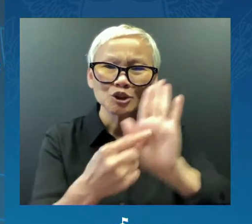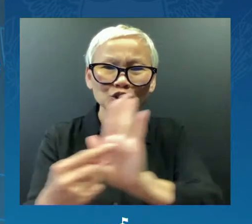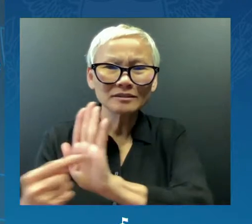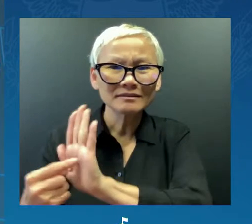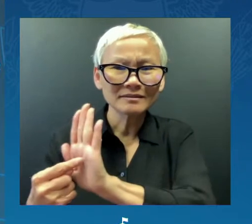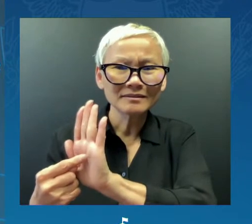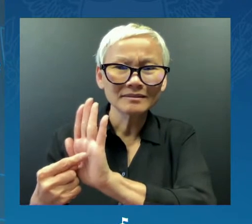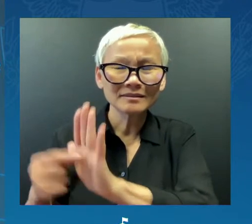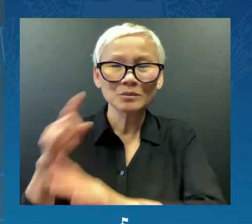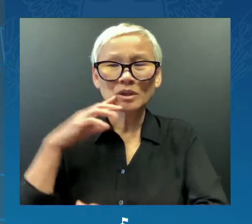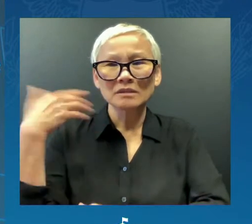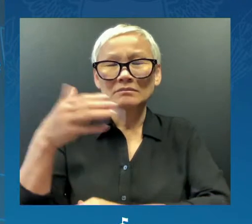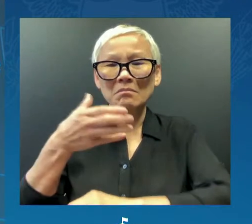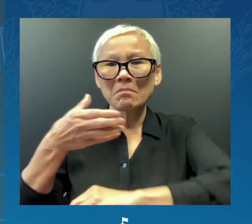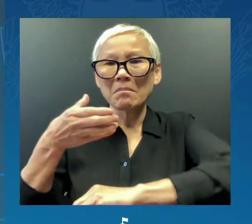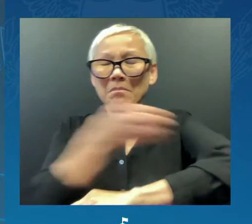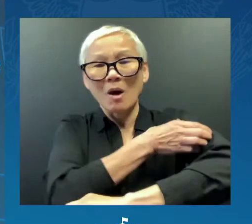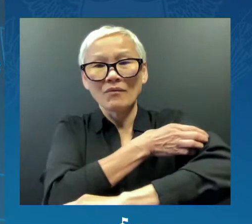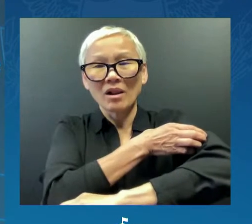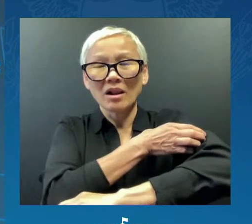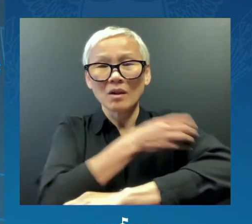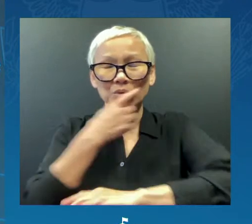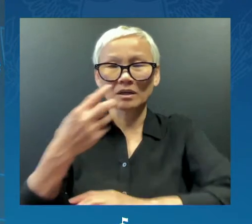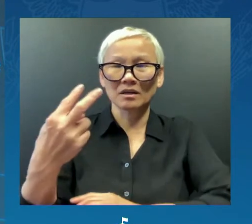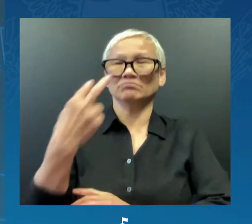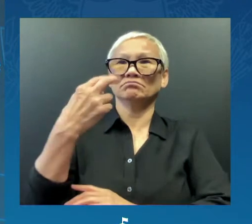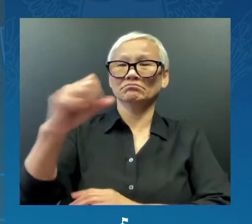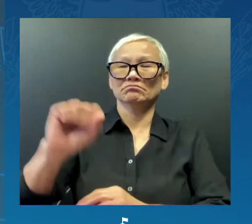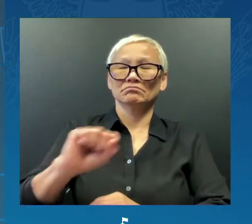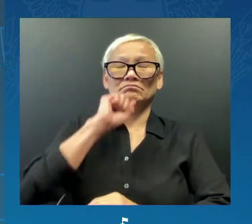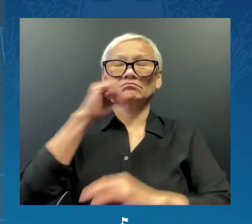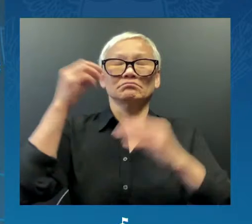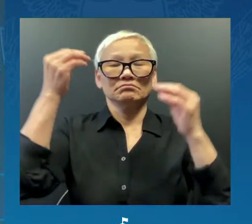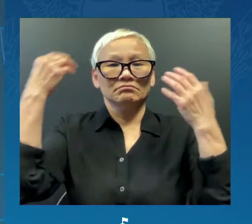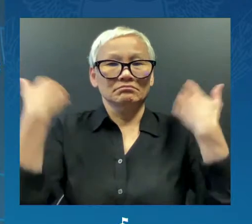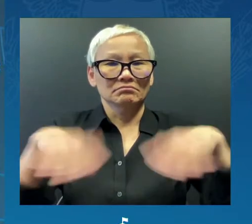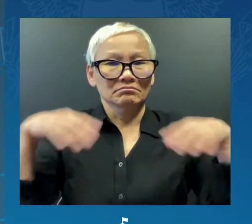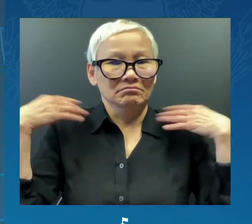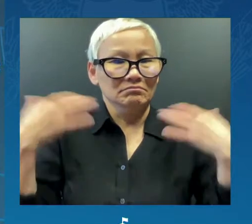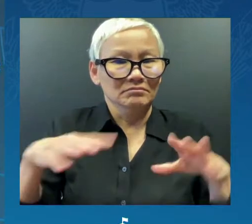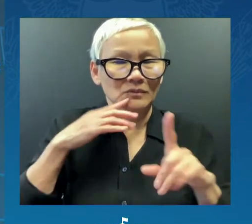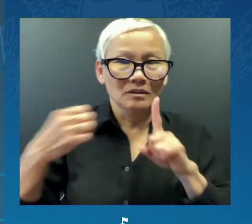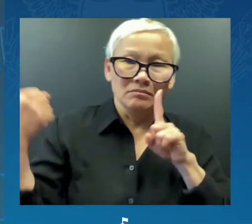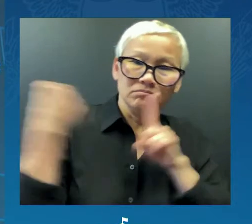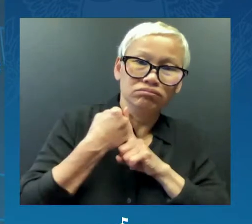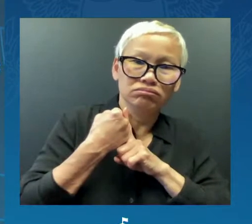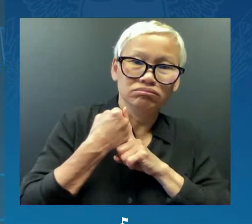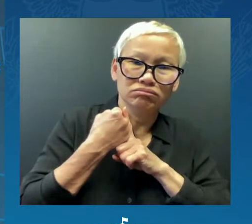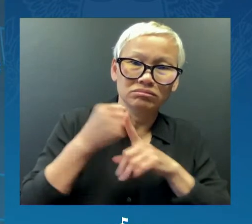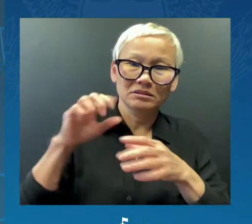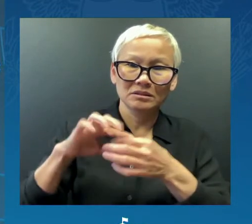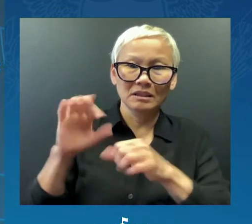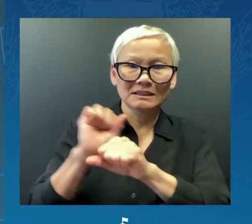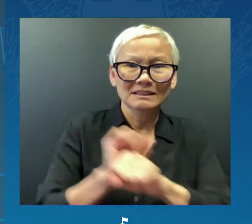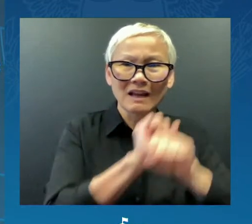of the brutality of slavery and of the intertwined history between Africa and America,